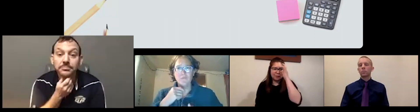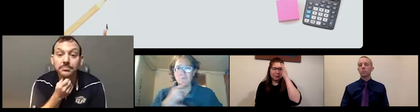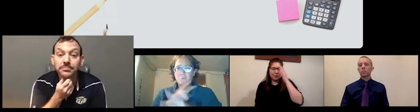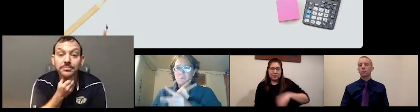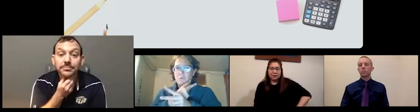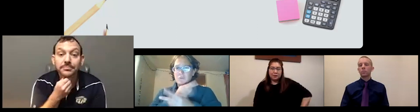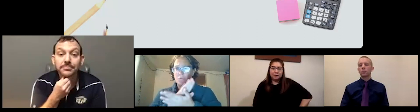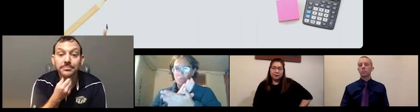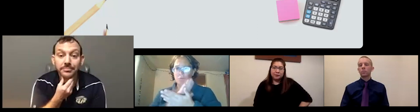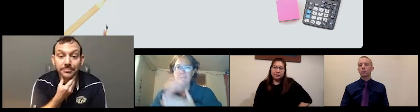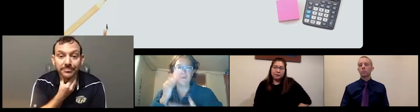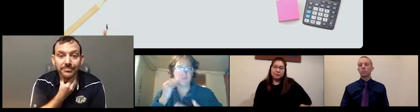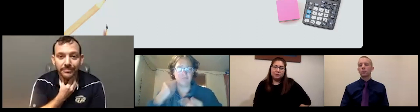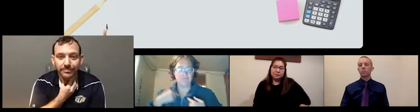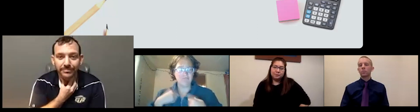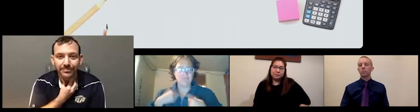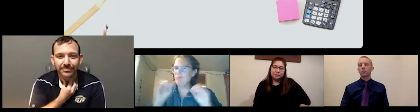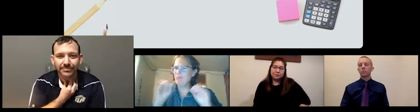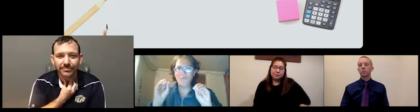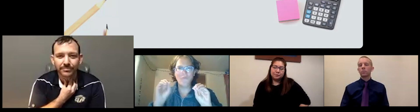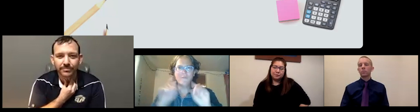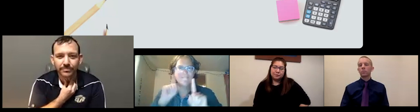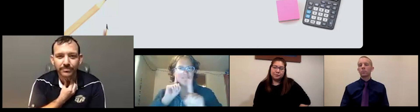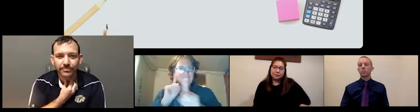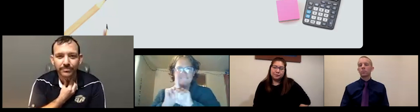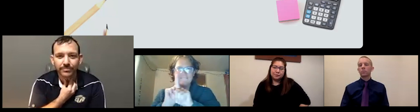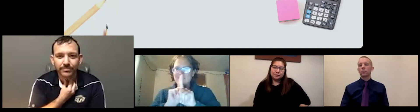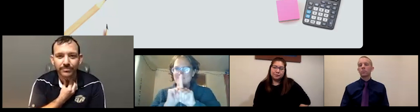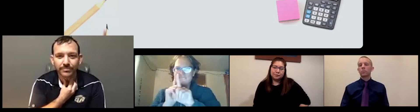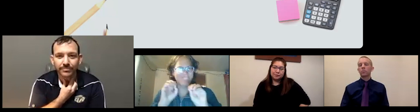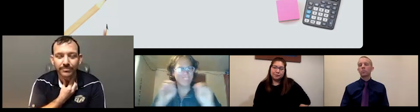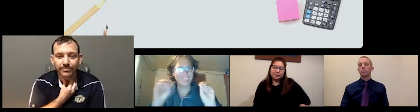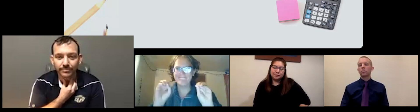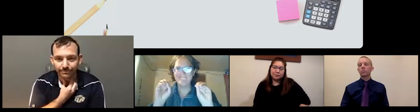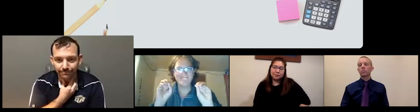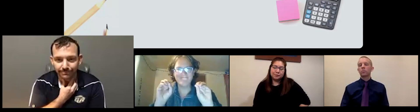In graduate school, I had no deaf mentor.